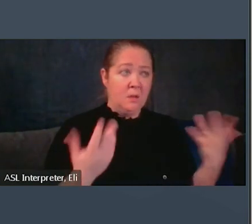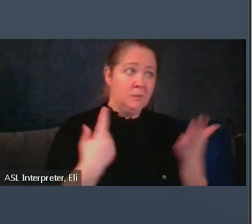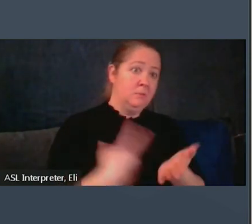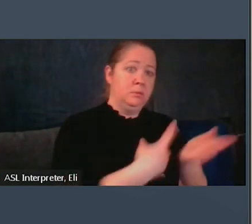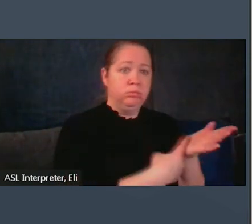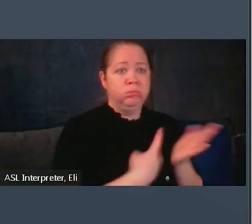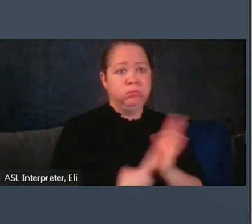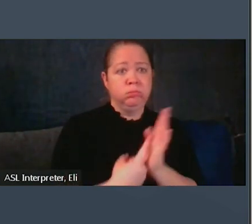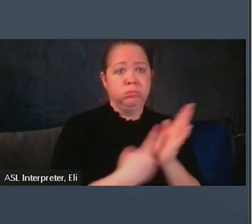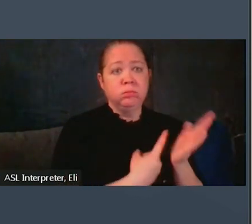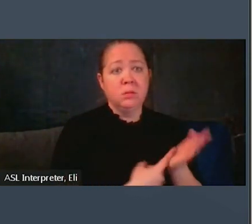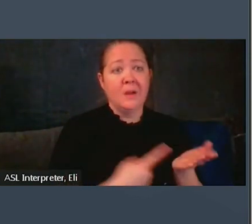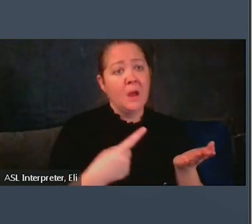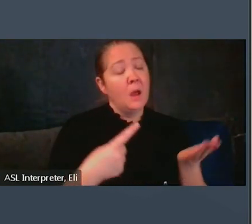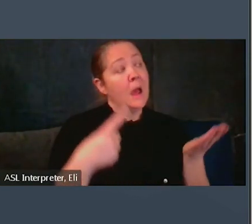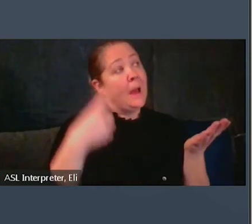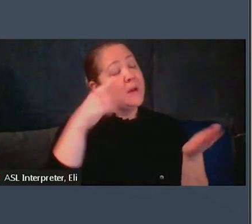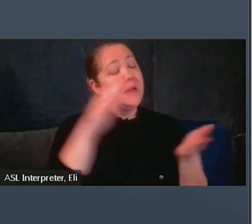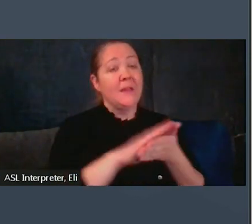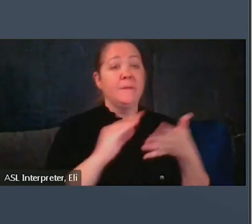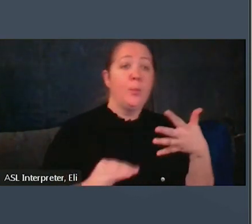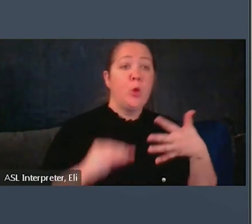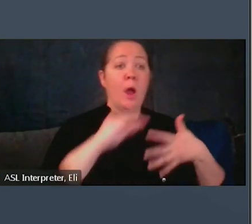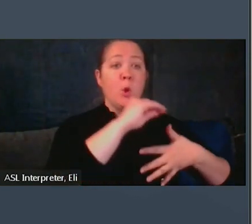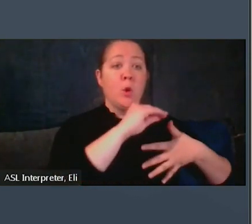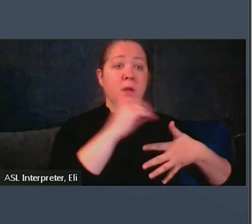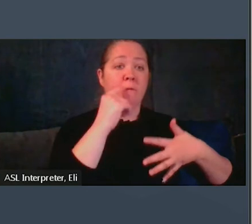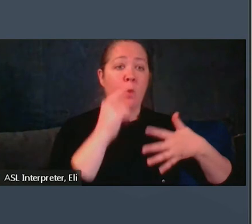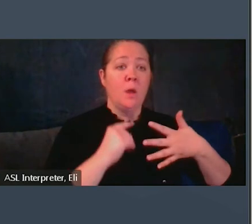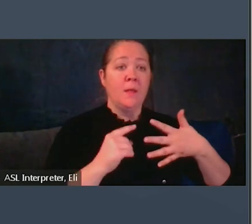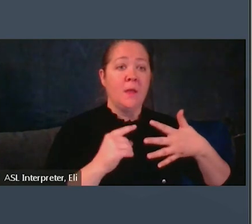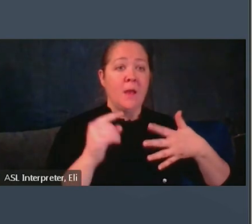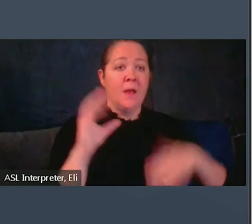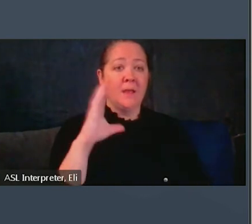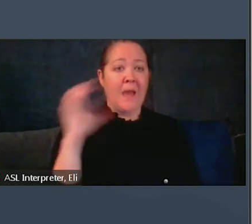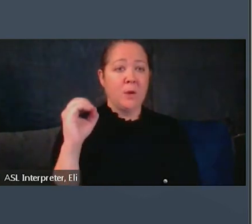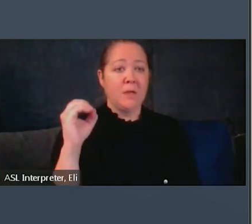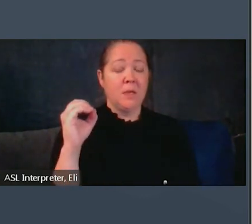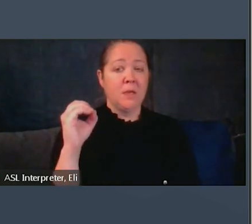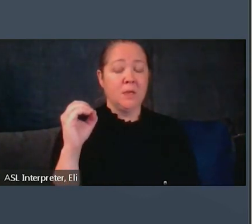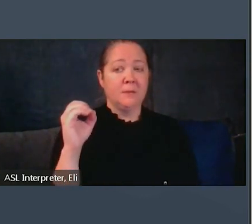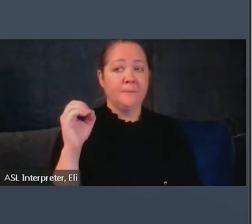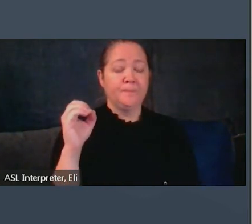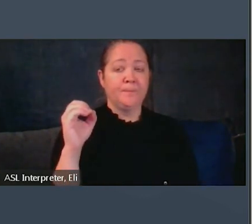I believe that the priority of the County are misplaced with the structure,